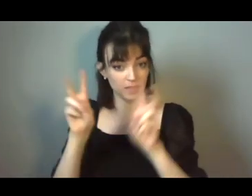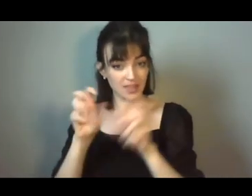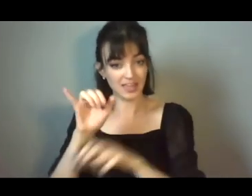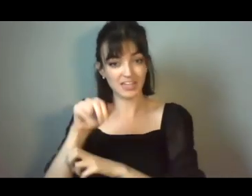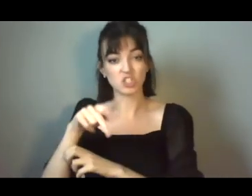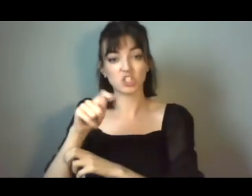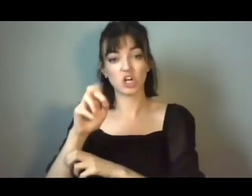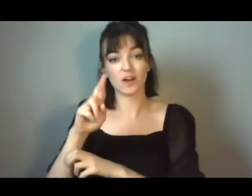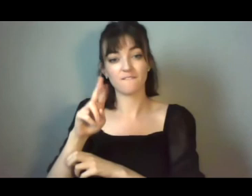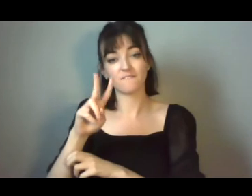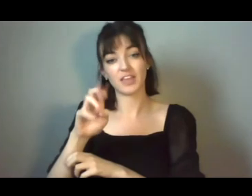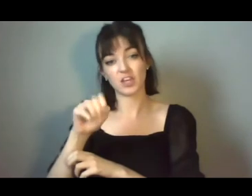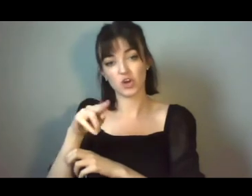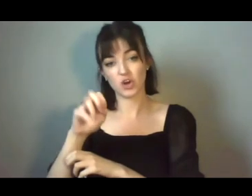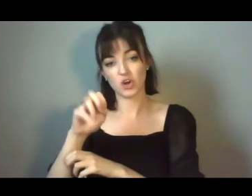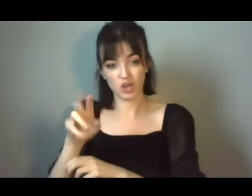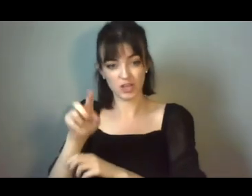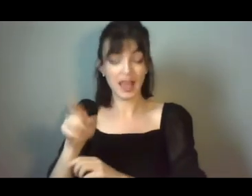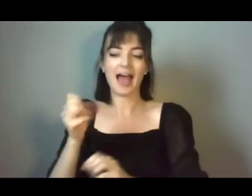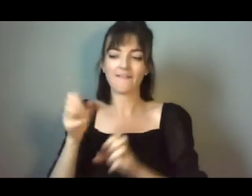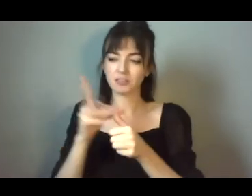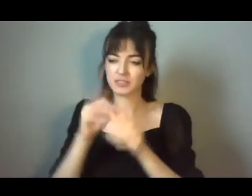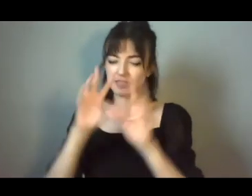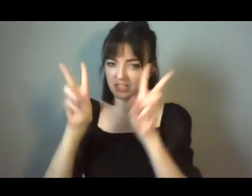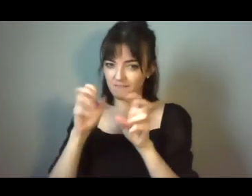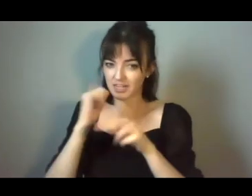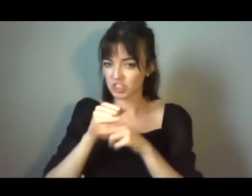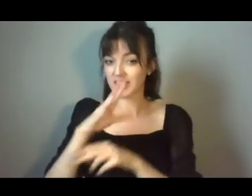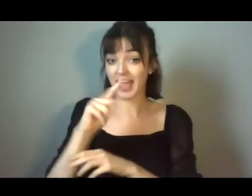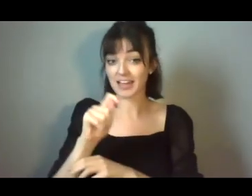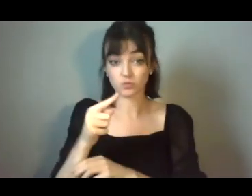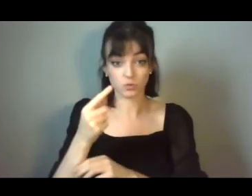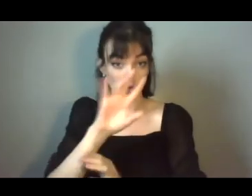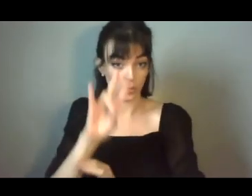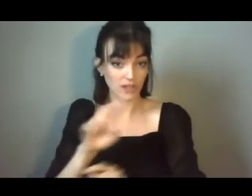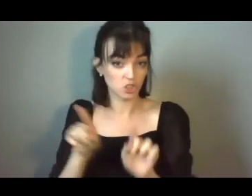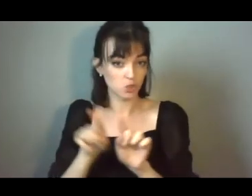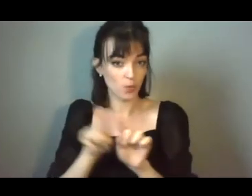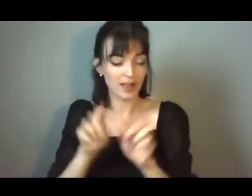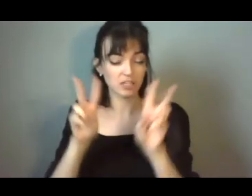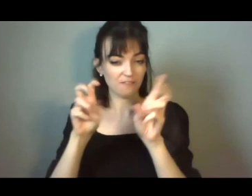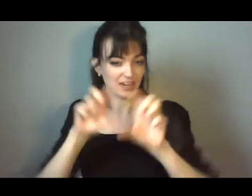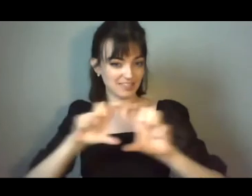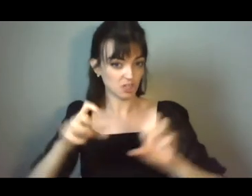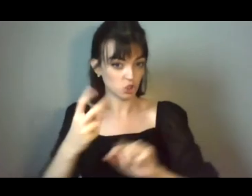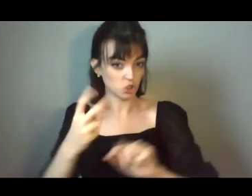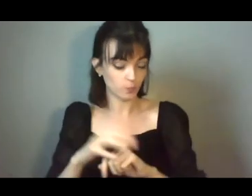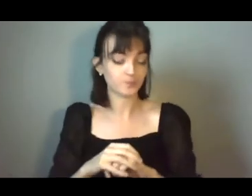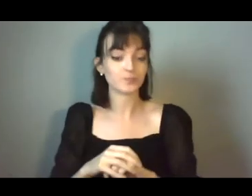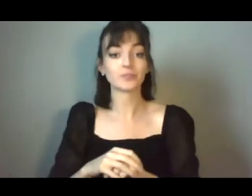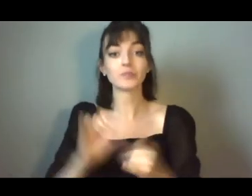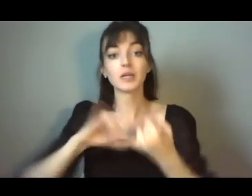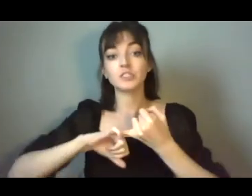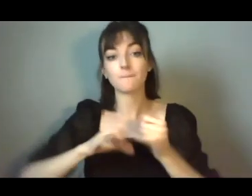questions as well, so it is defined in section 2. An intervener is somebody who in a category A to